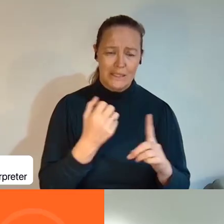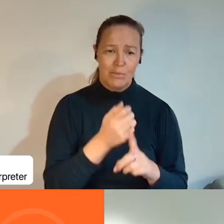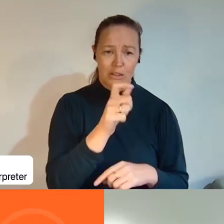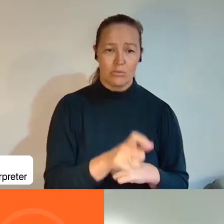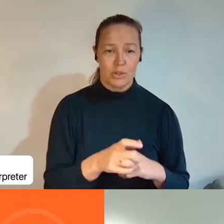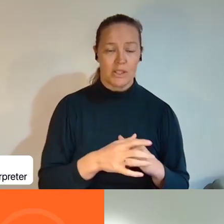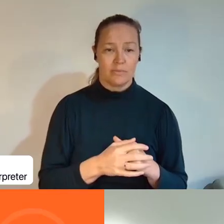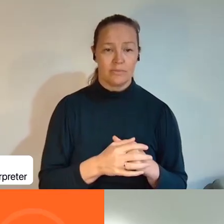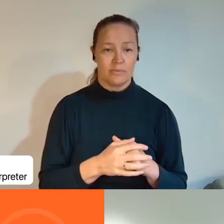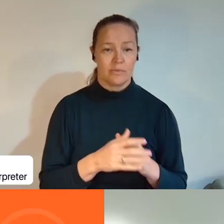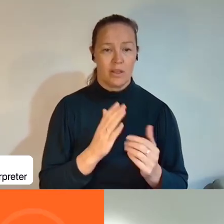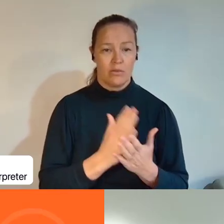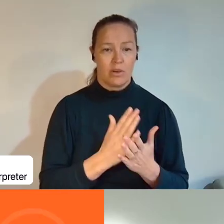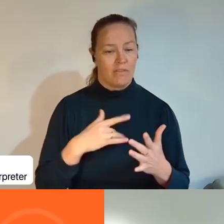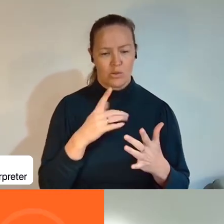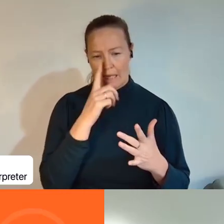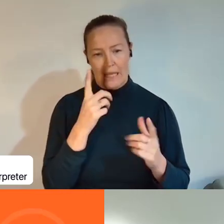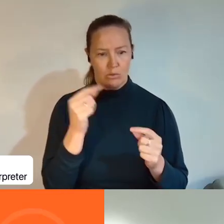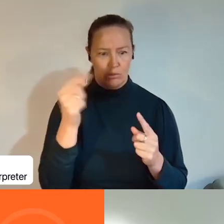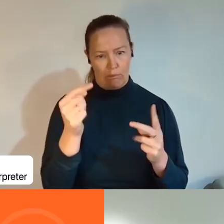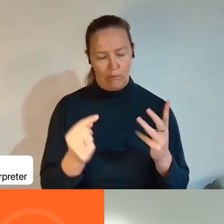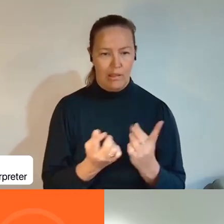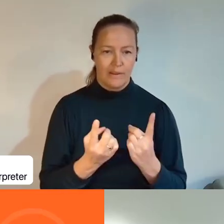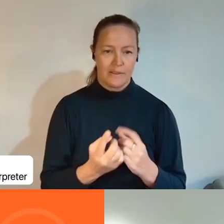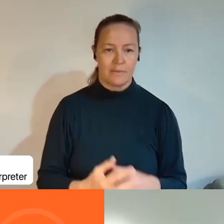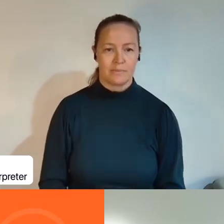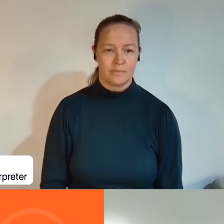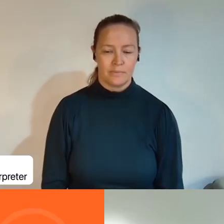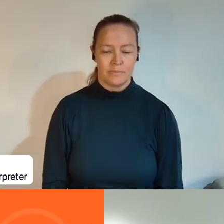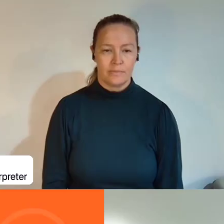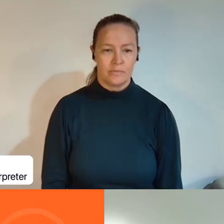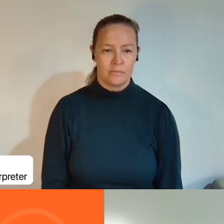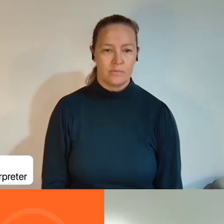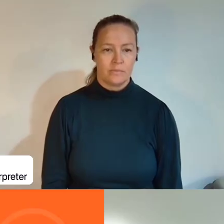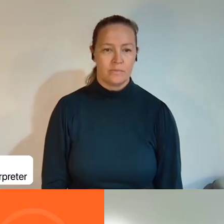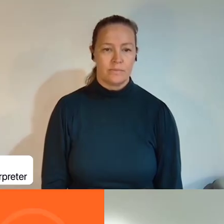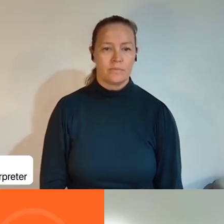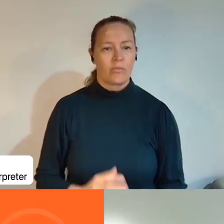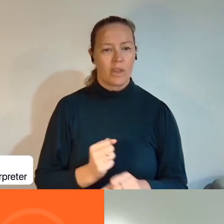you can't do this, you can't do that. Like, you know, almost makes you feel, like, useless,